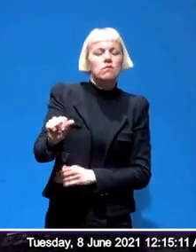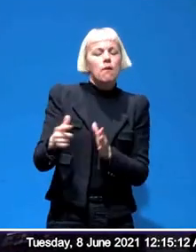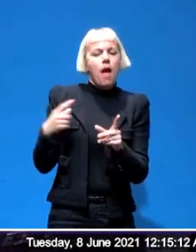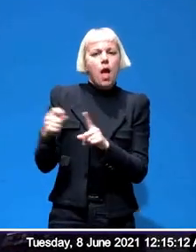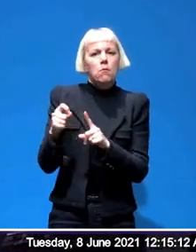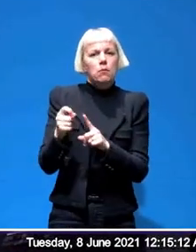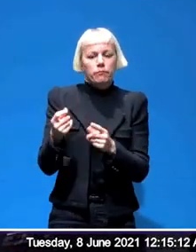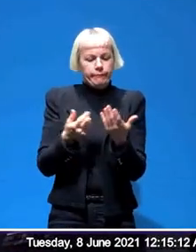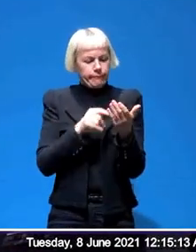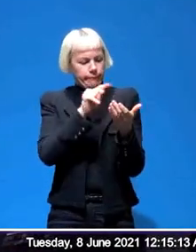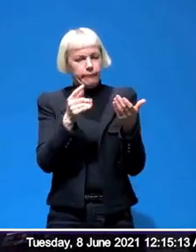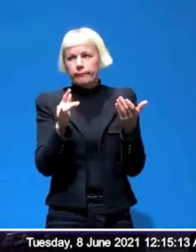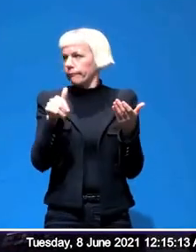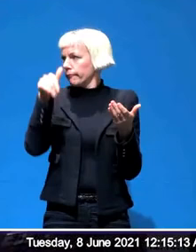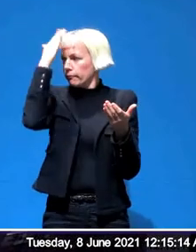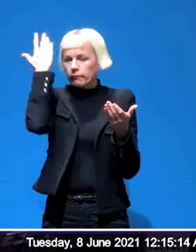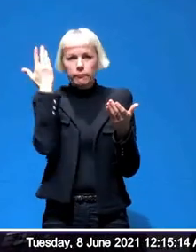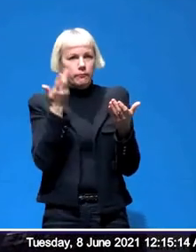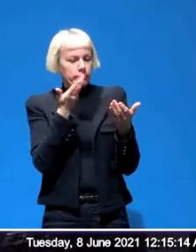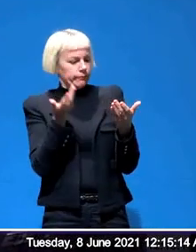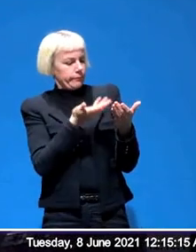use that app by themselves, and they were given an app, they would have a